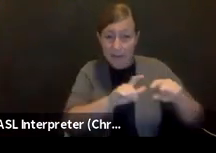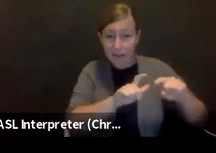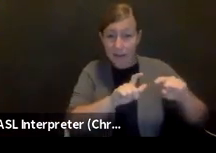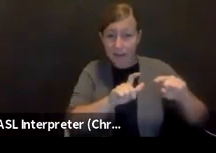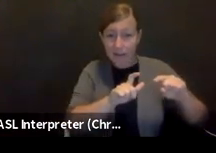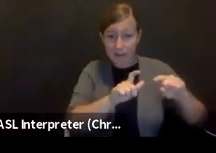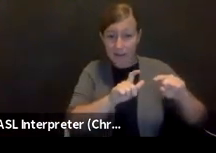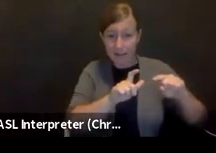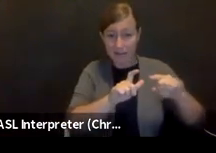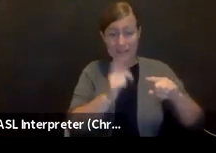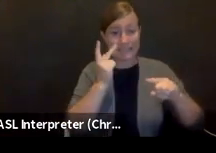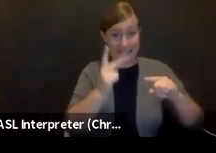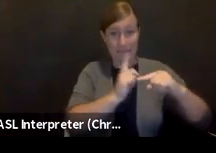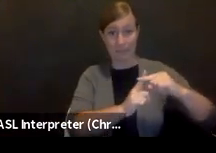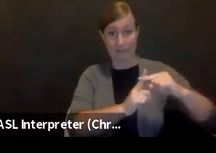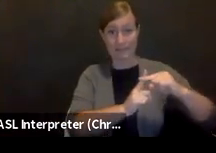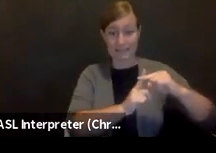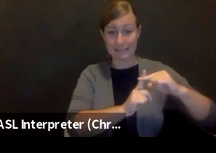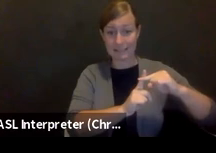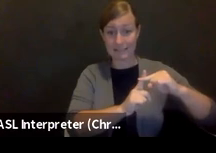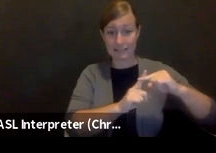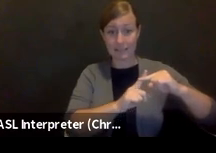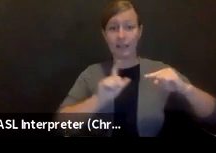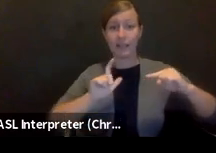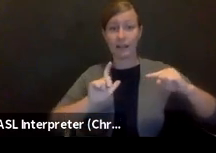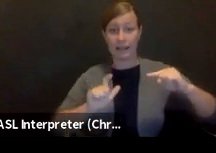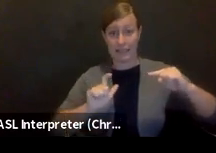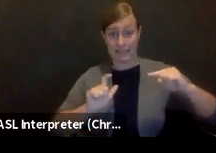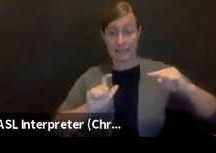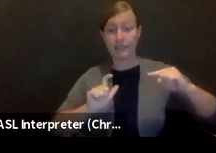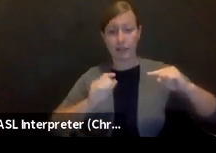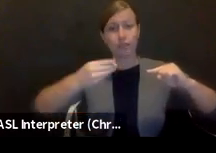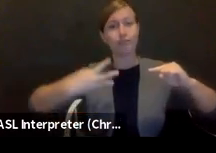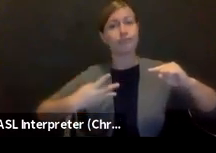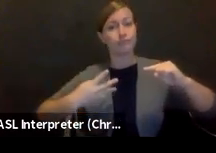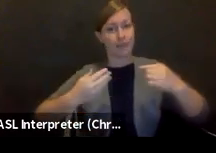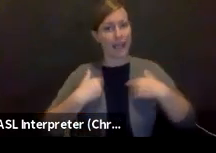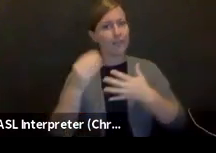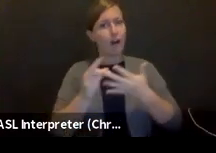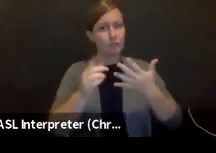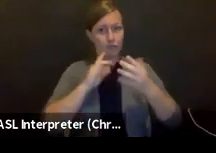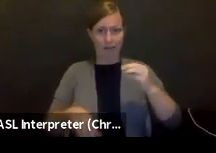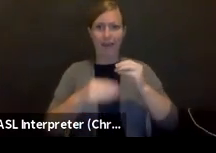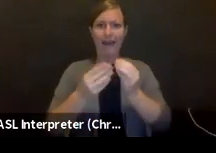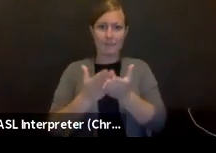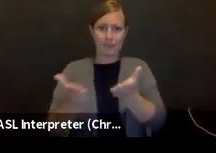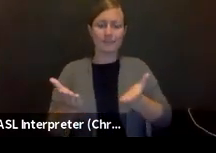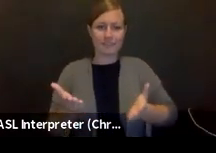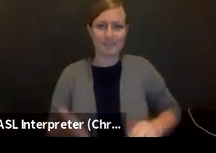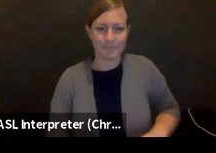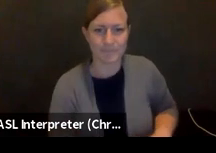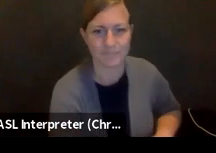ESD 189 - Amy Colburn: Hover until I see that little green line. And when I click that little green line. I actually get all of the same options as if I clicked add materials at the top.